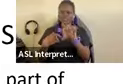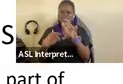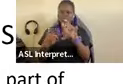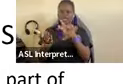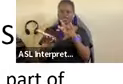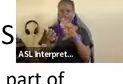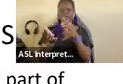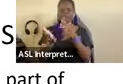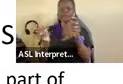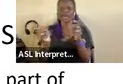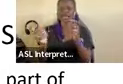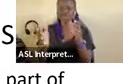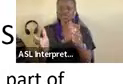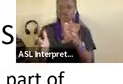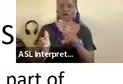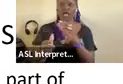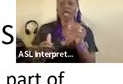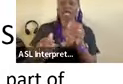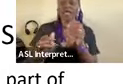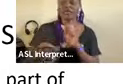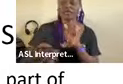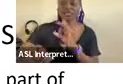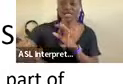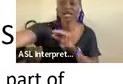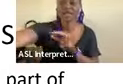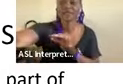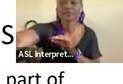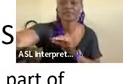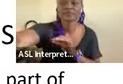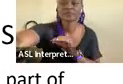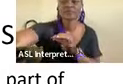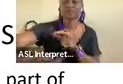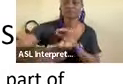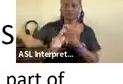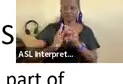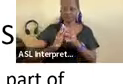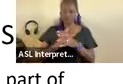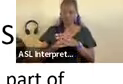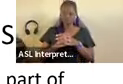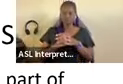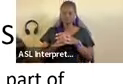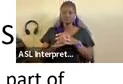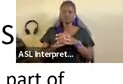So we are excited that the work will continue and move forward. And we're looking to create multiple